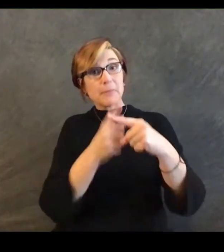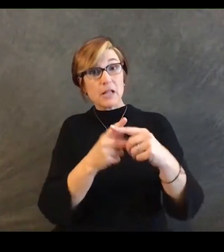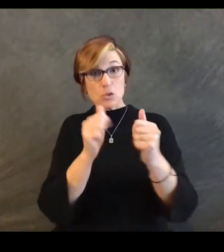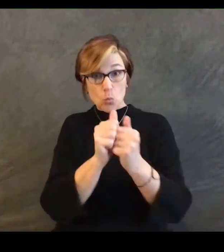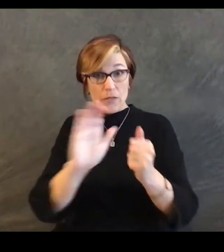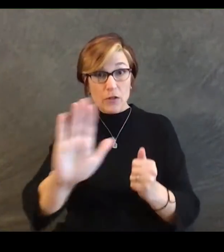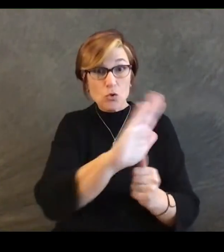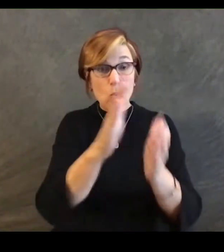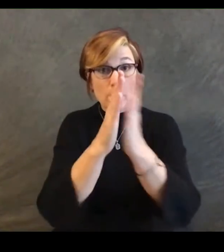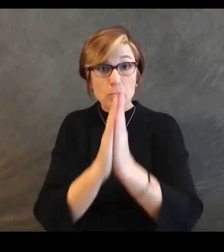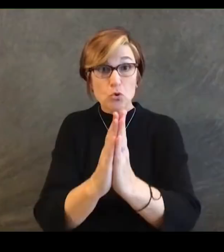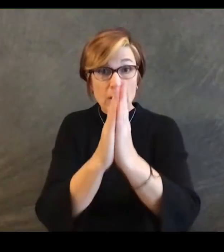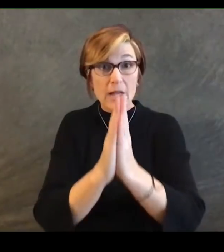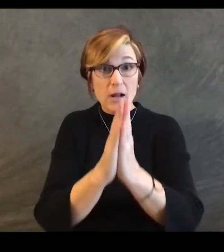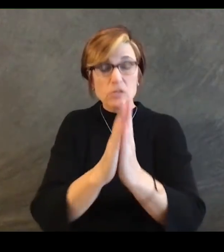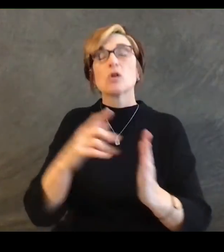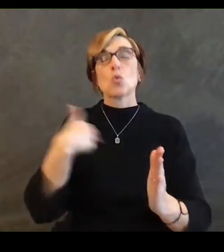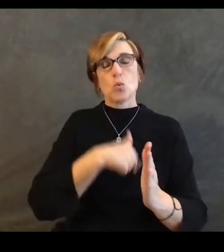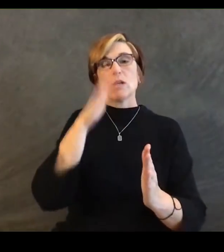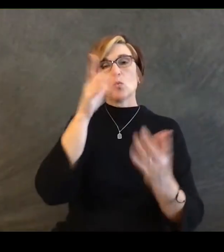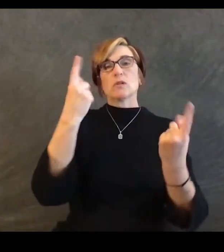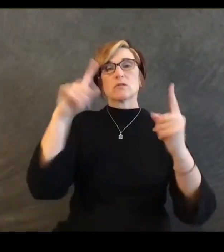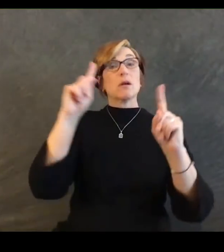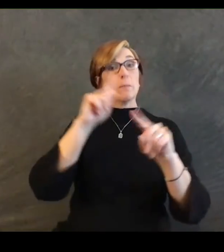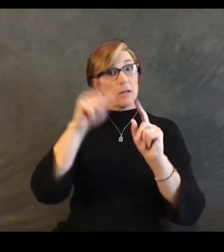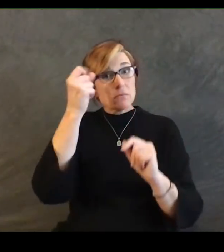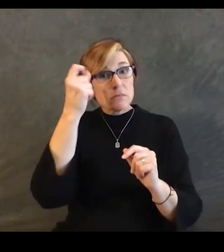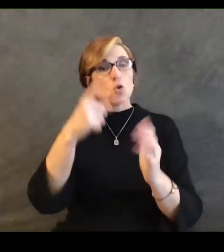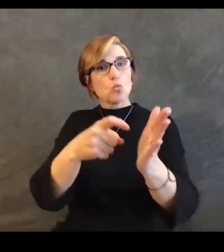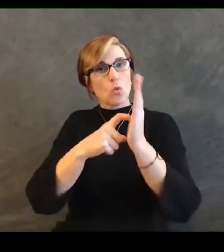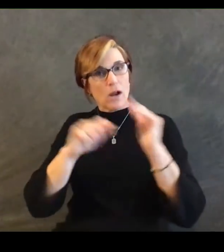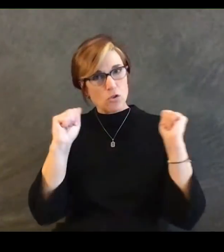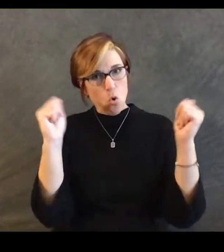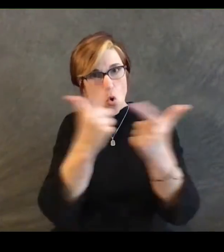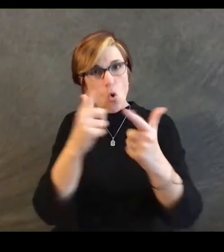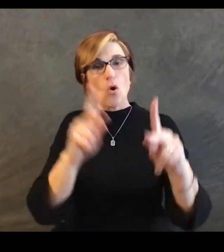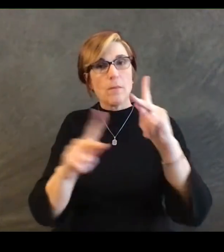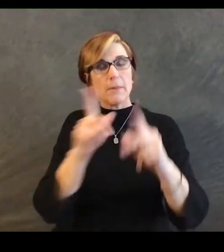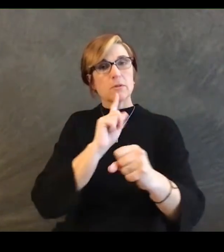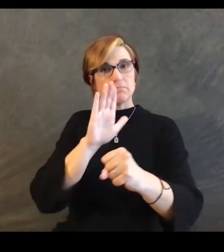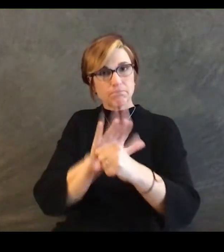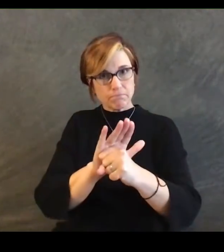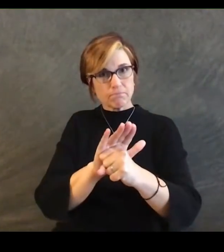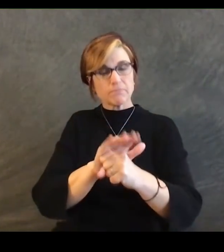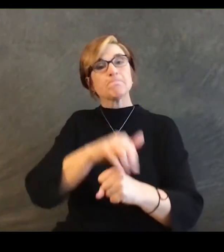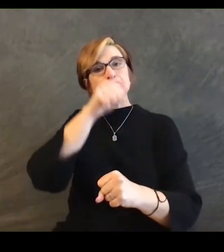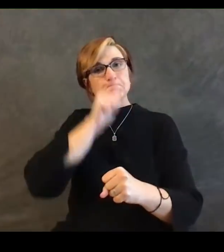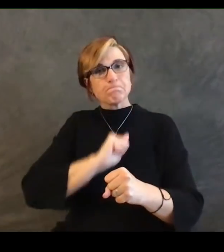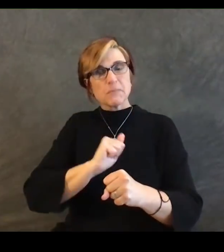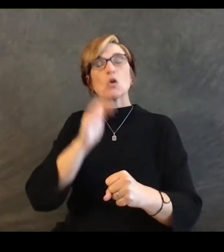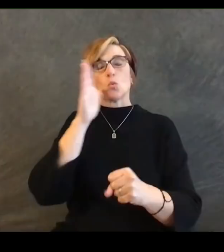but it will take all of us doing our part and we'll get through it together